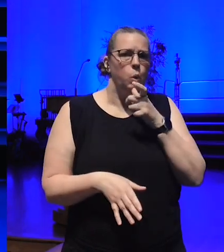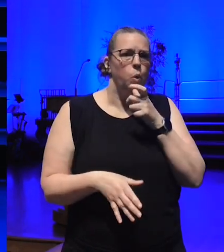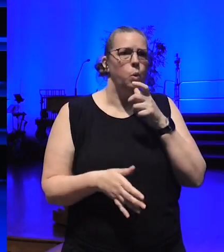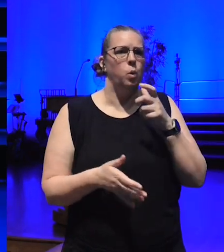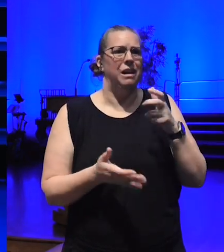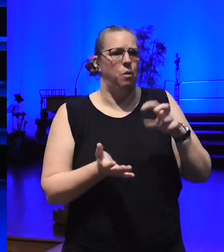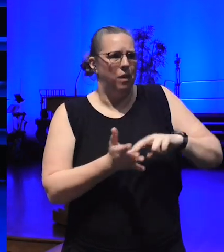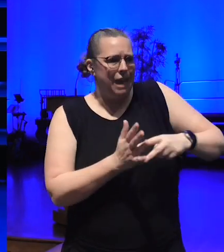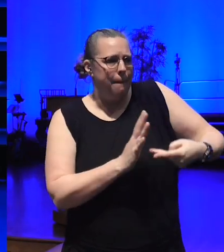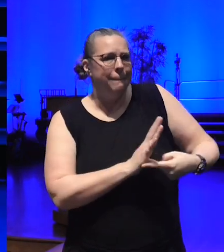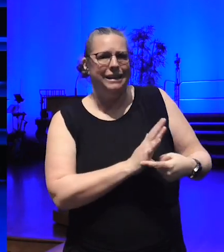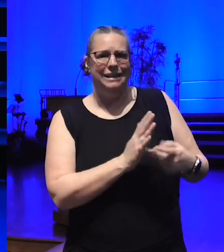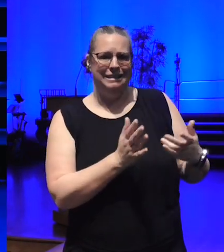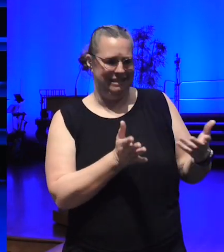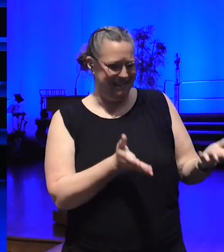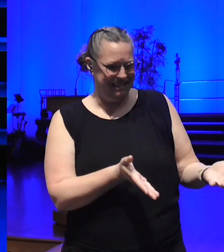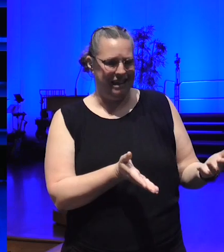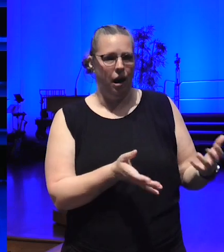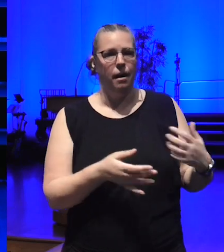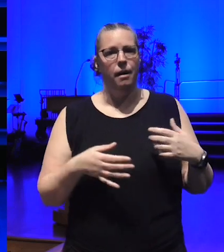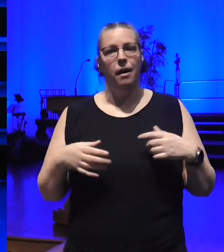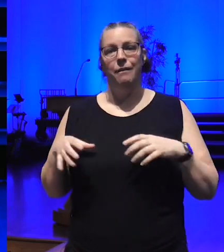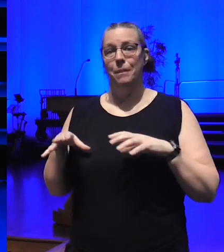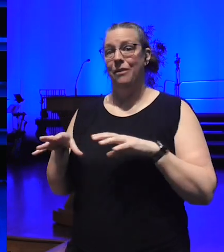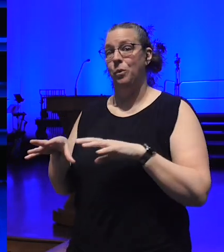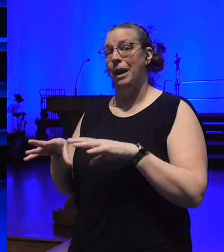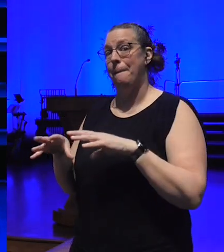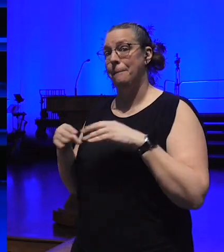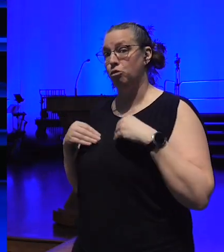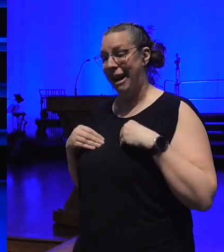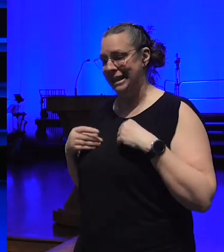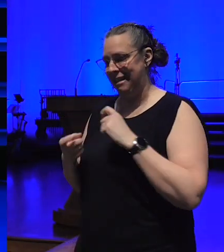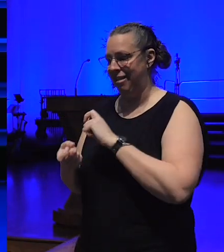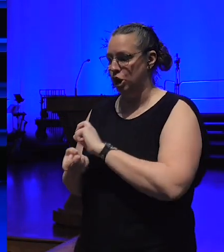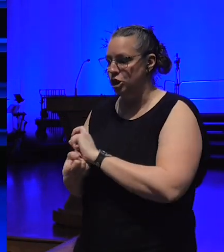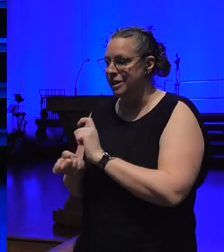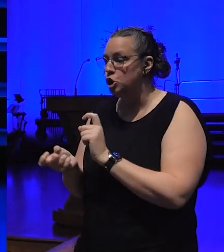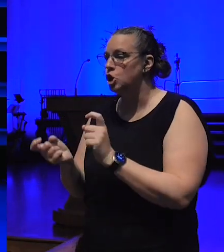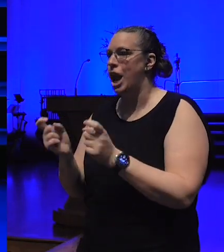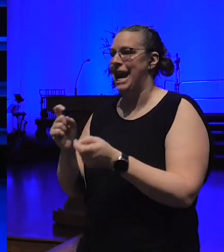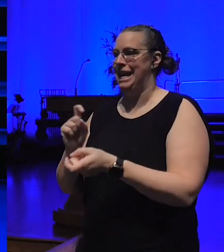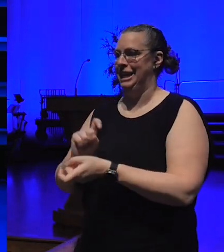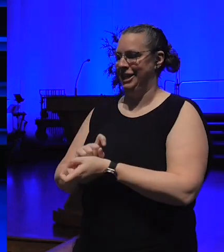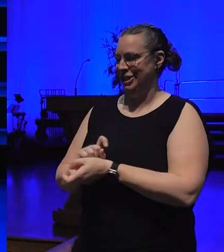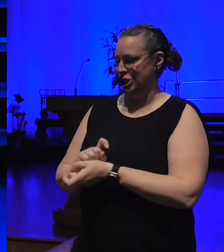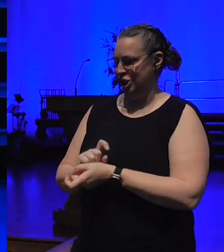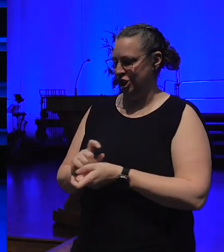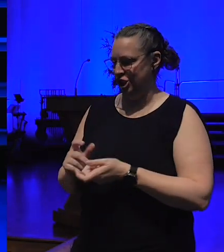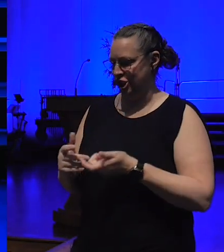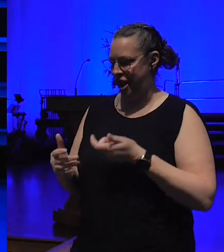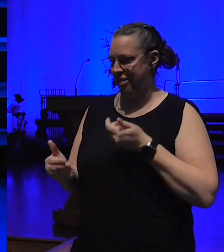mean but when we Embrace that there is this changeless reality in us but that we continue